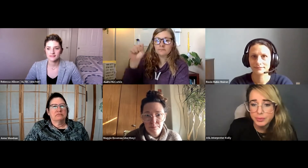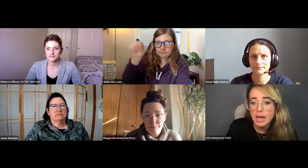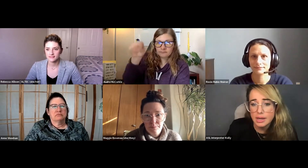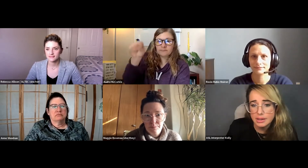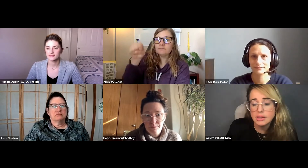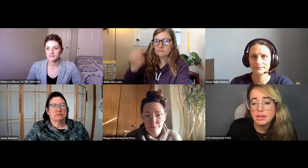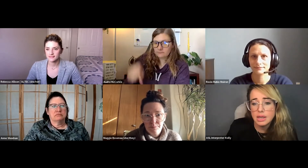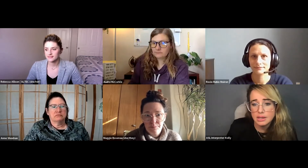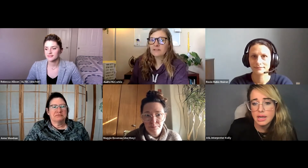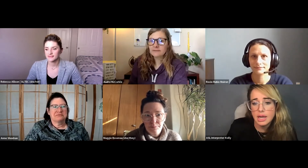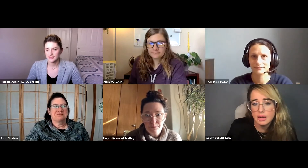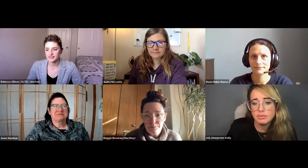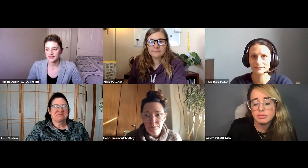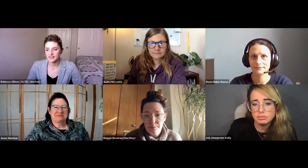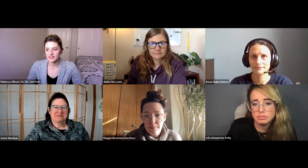Yes, yes they can.